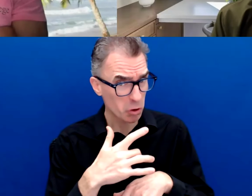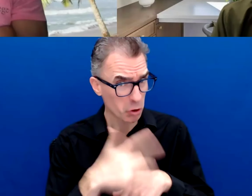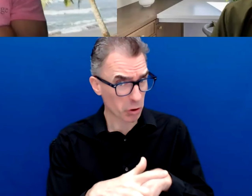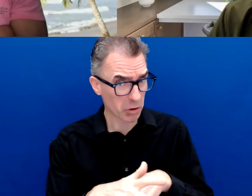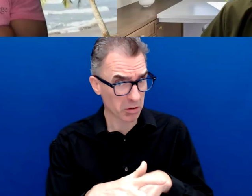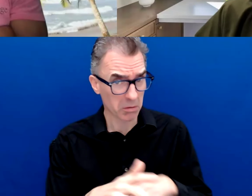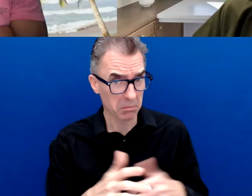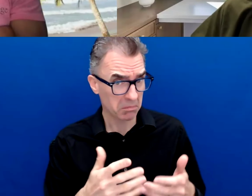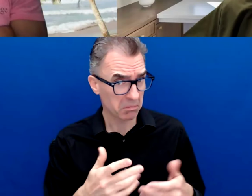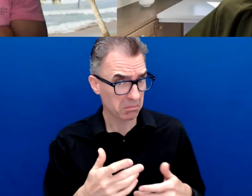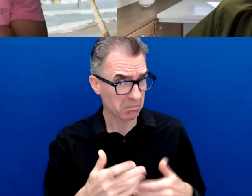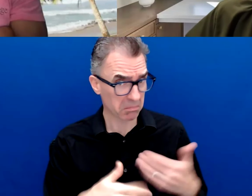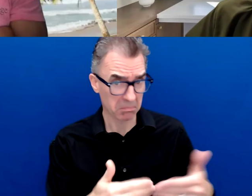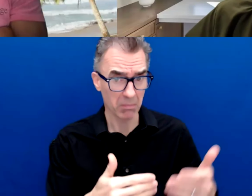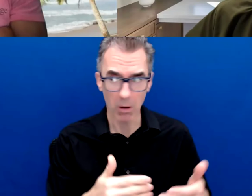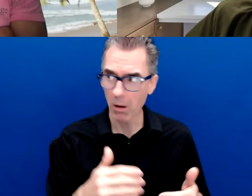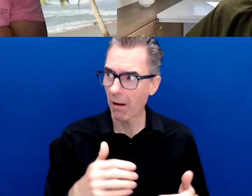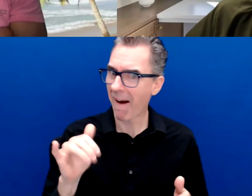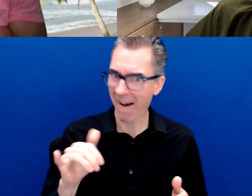Yeah, I know people are excited about that.